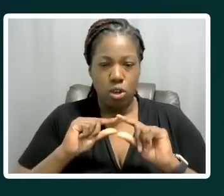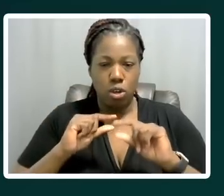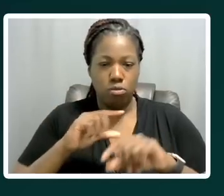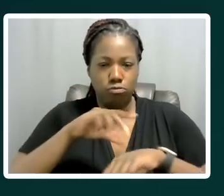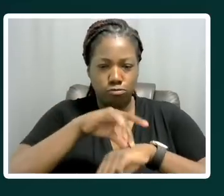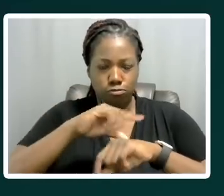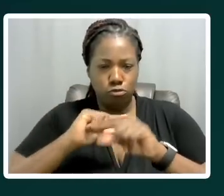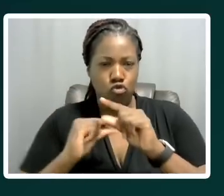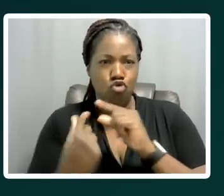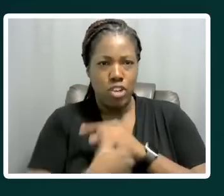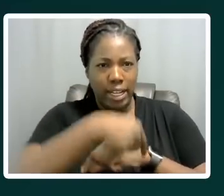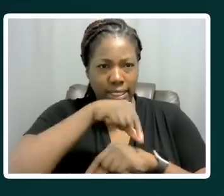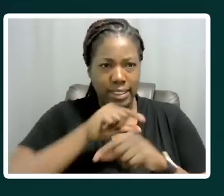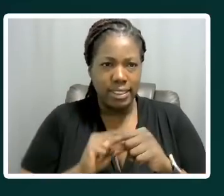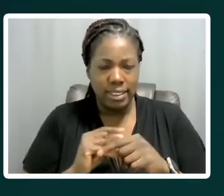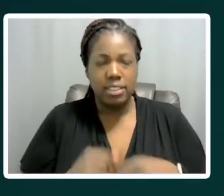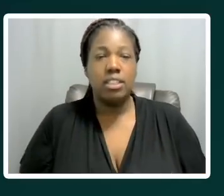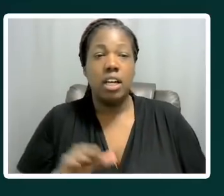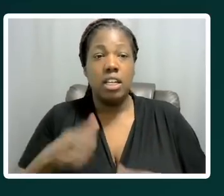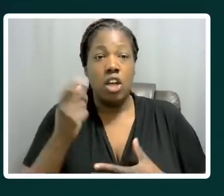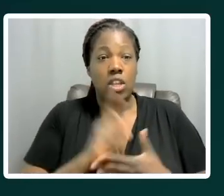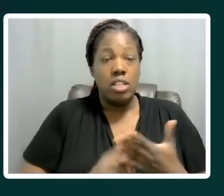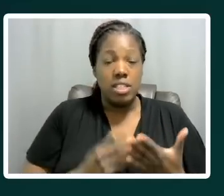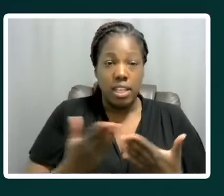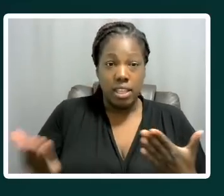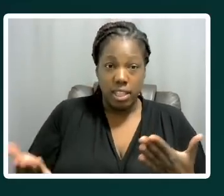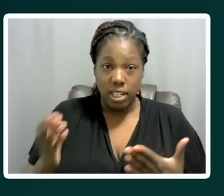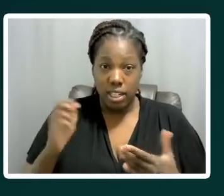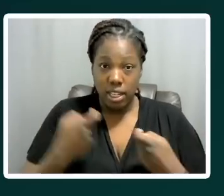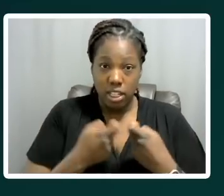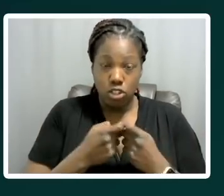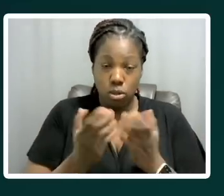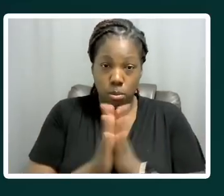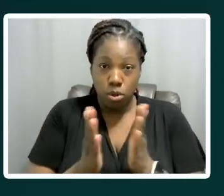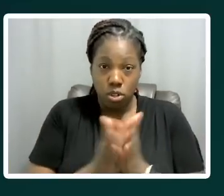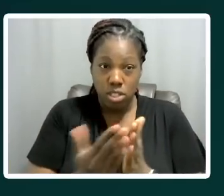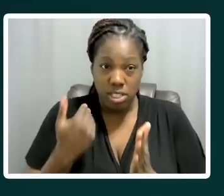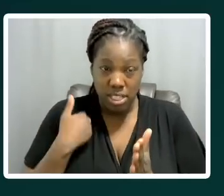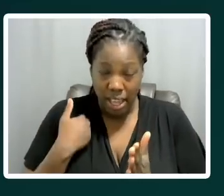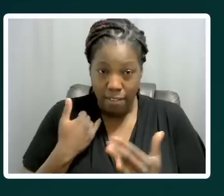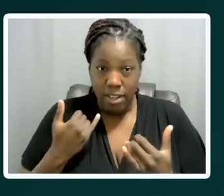design feature that most of the e-books have is a past-present-future section. This allows